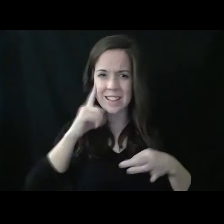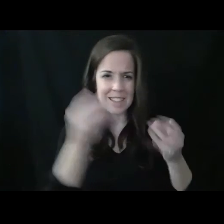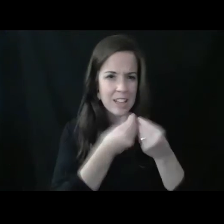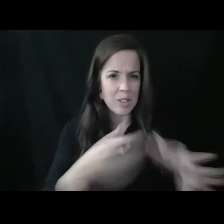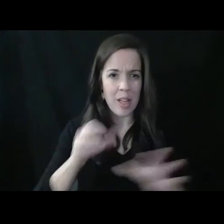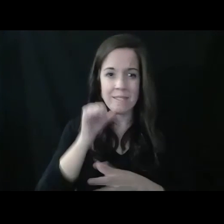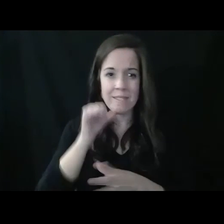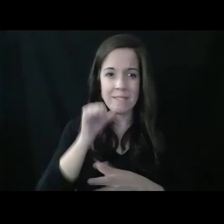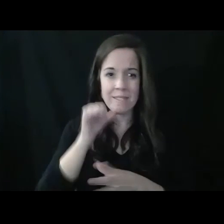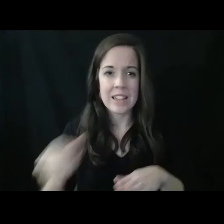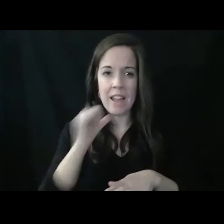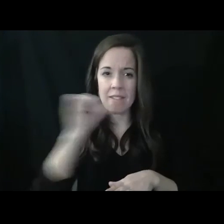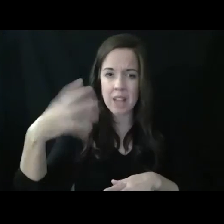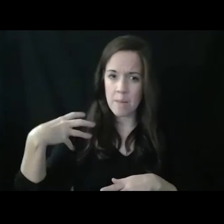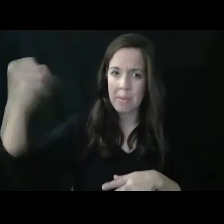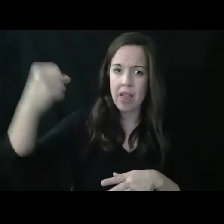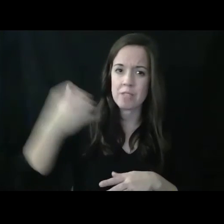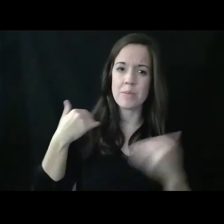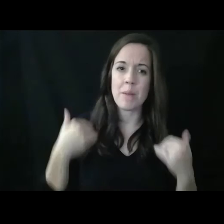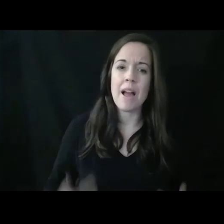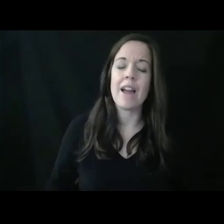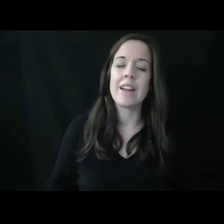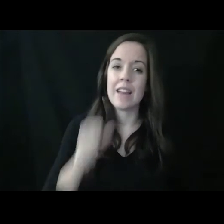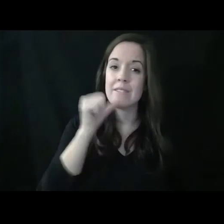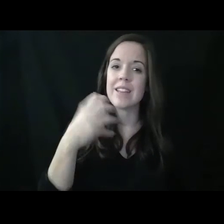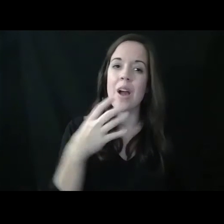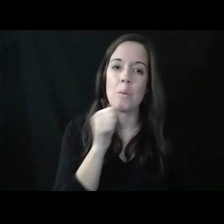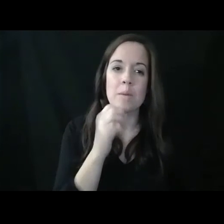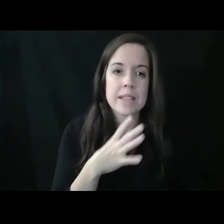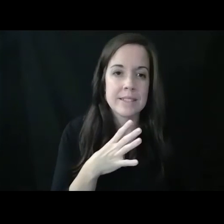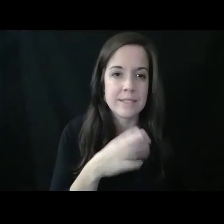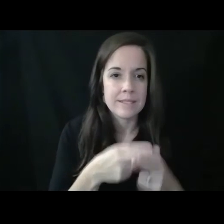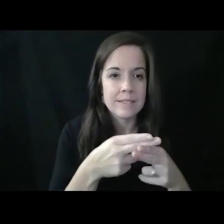as if not plucked from your body, as if not woman.) Crawl away with what remains,